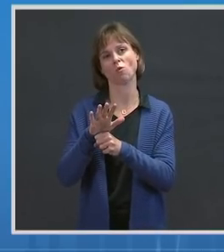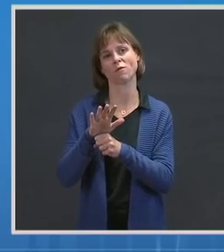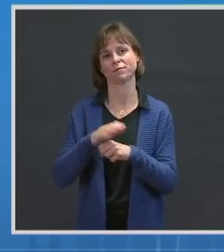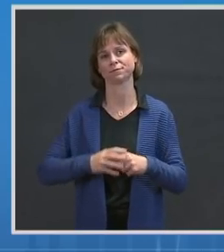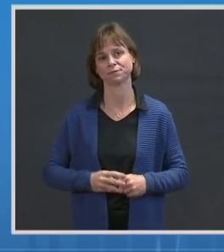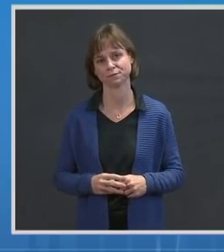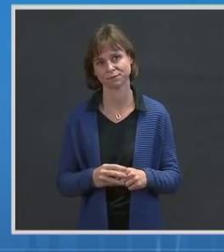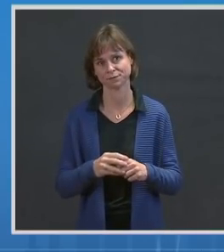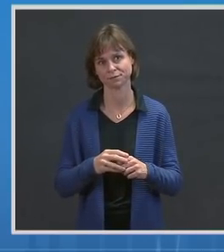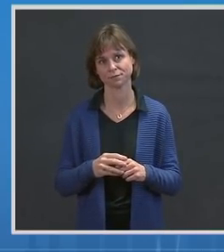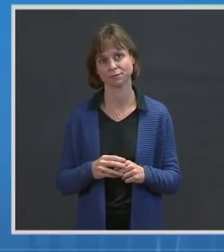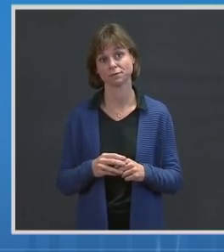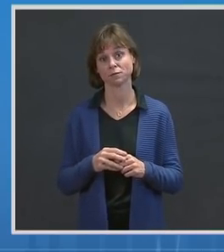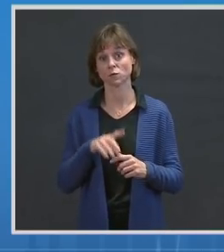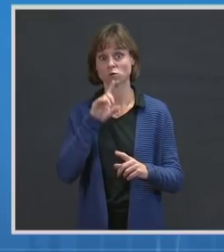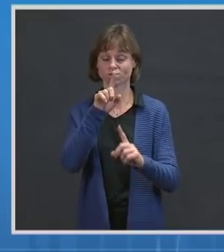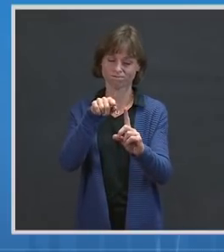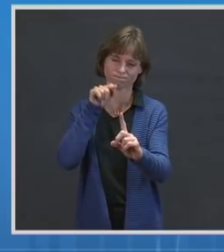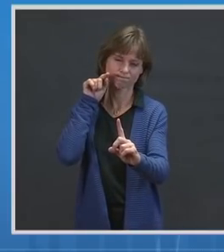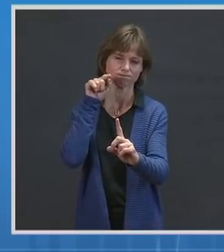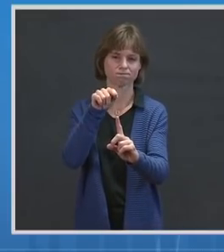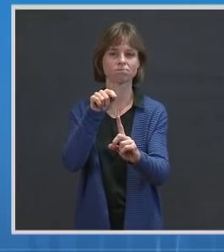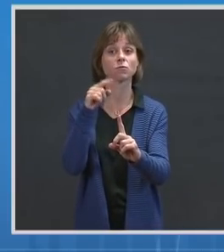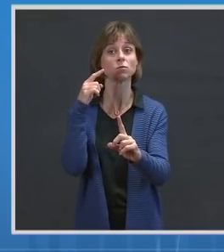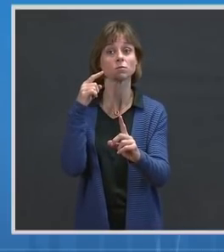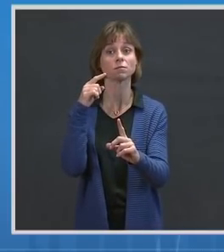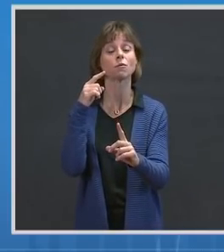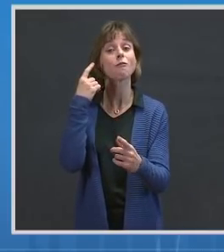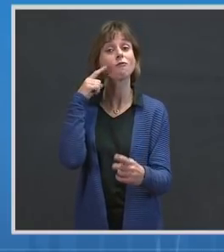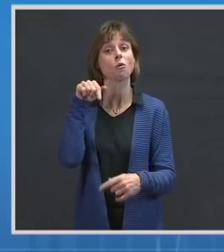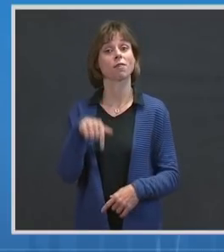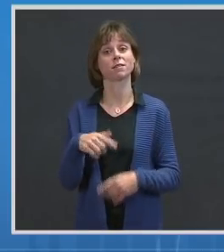Central to the strategy is vaccinating all Americans.